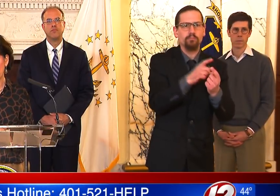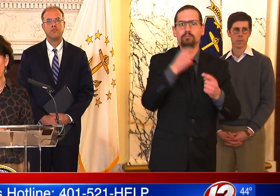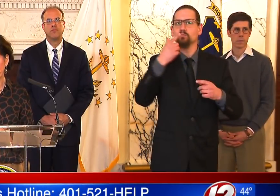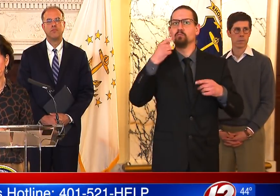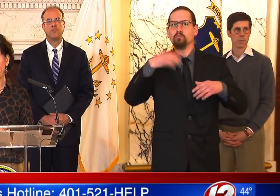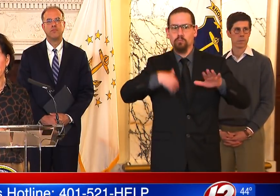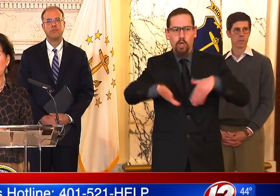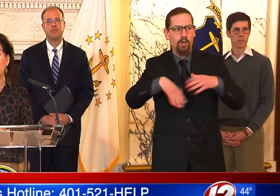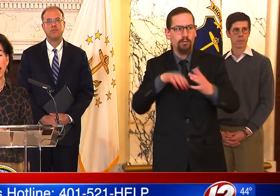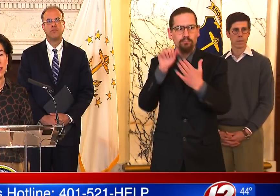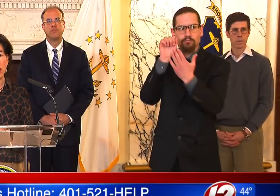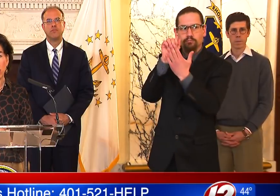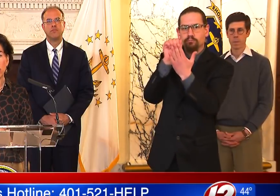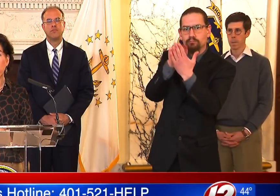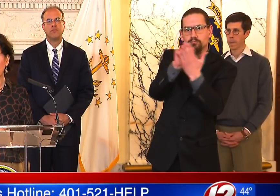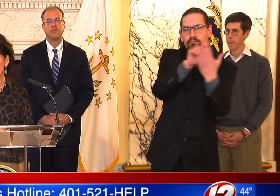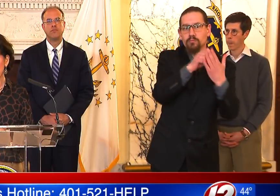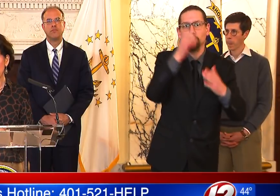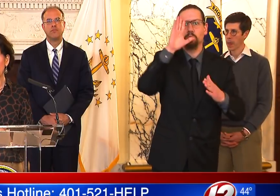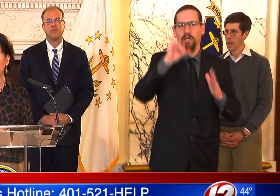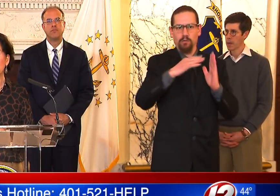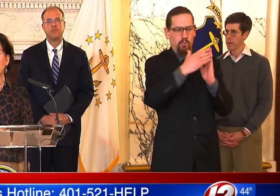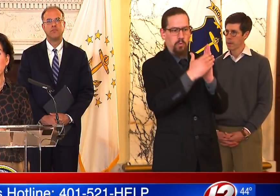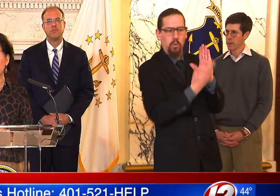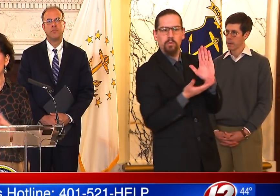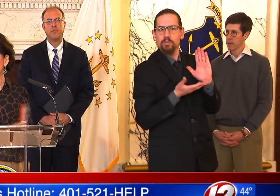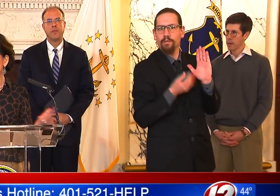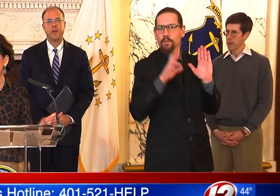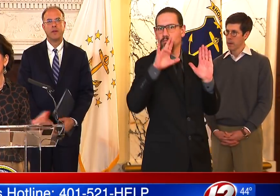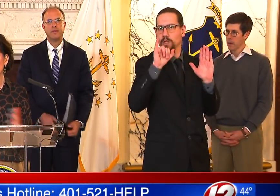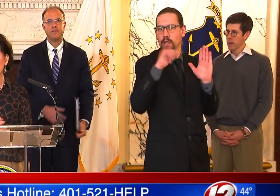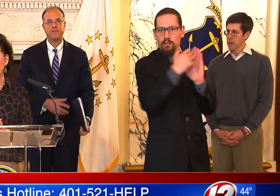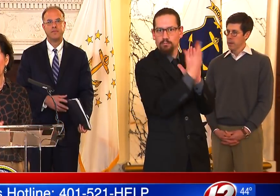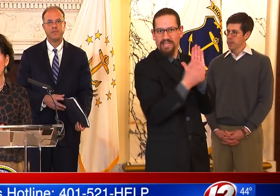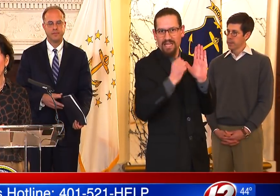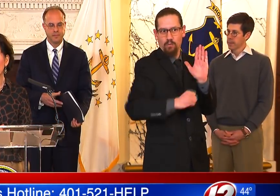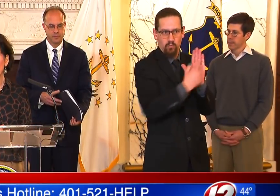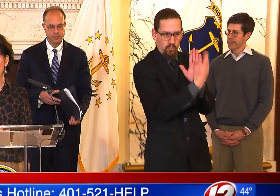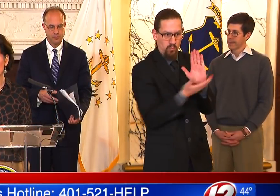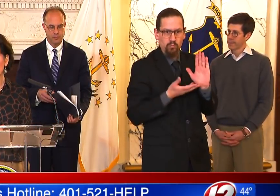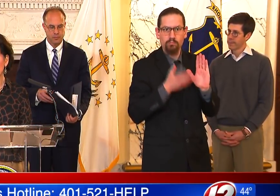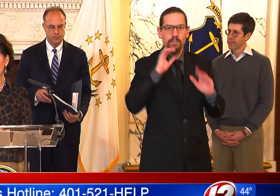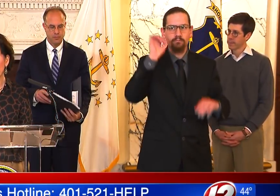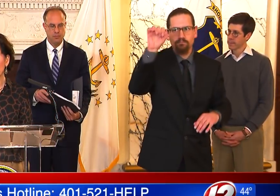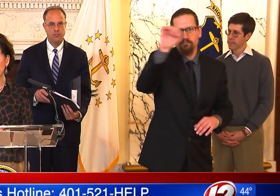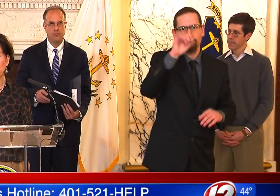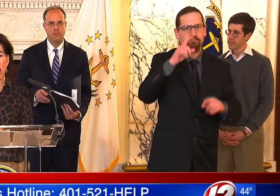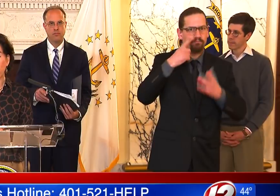THIS WAS CREATED IN CONSULTATION WITH MY LEGAL TEAM AND THE ATTORNEY GENERAL. IT STANDS IN PLACE. IF I NEED TO ASK BANDIT, I WILL DO THAT.